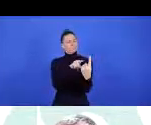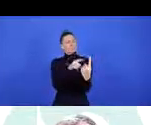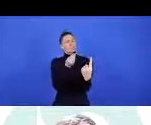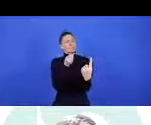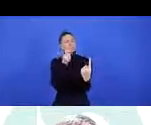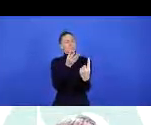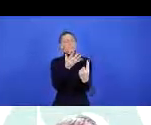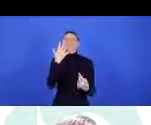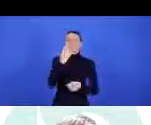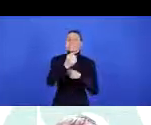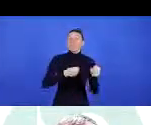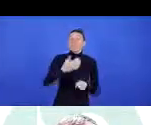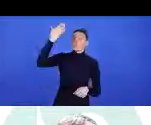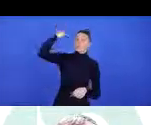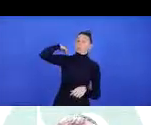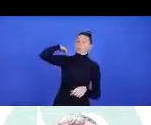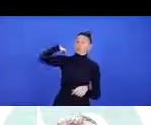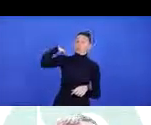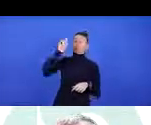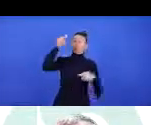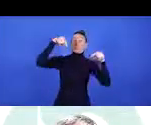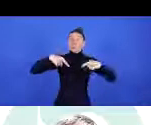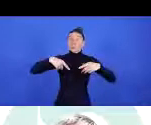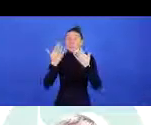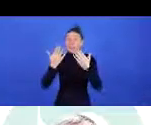implant five years ago for example, and were found unsuitable for